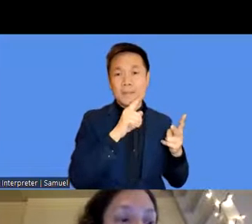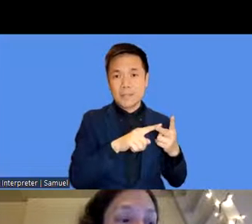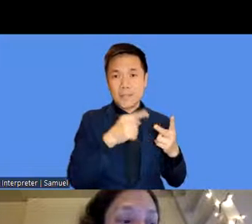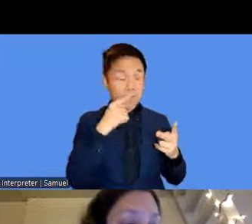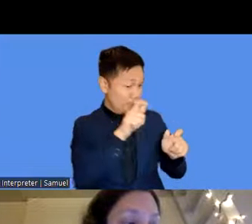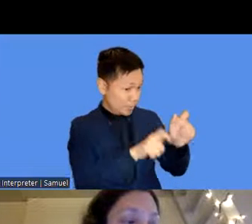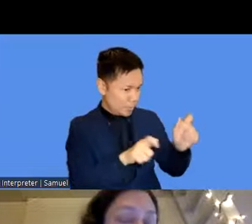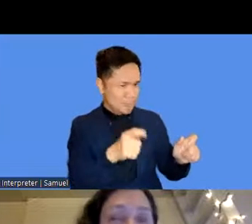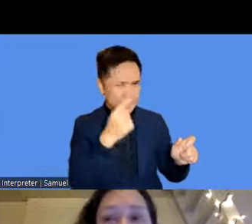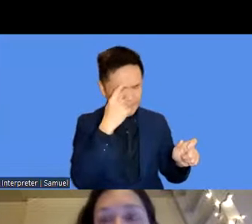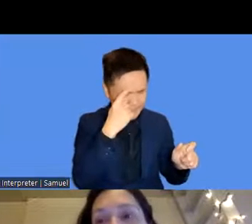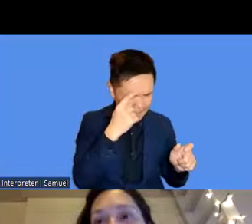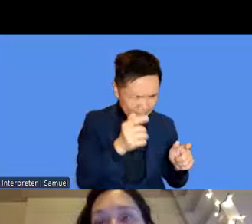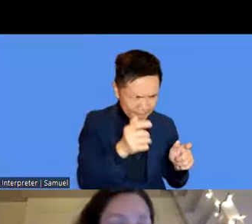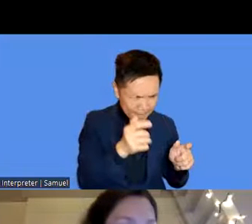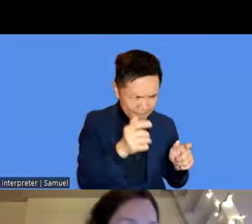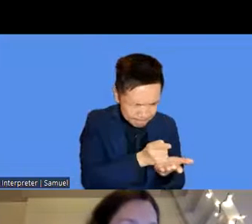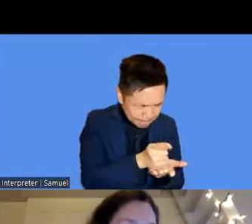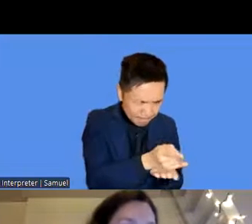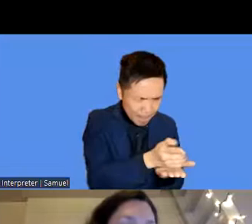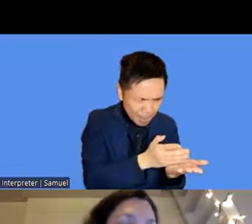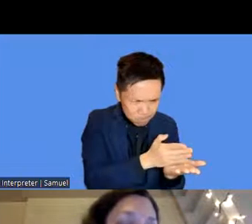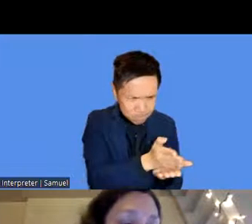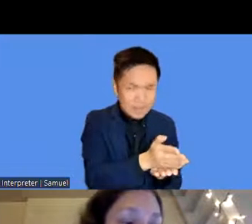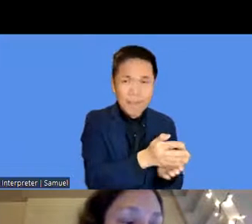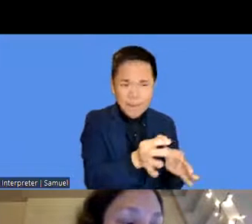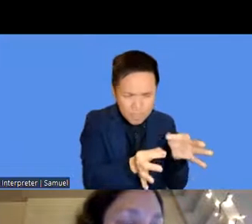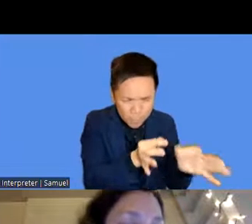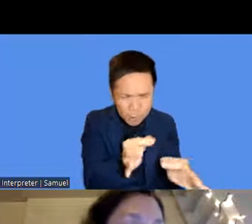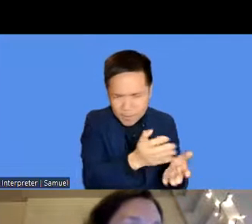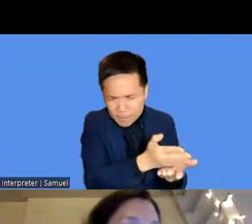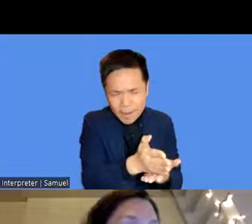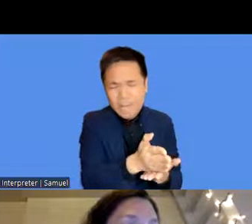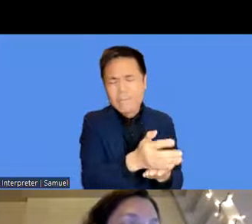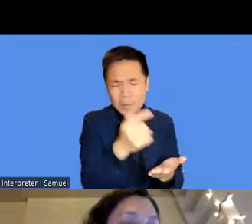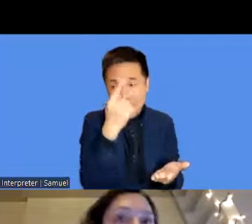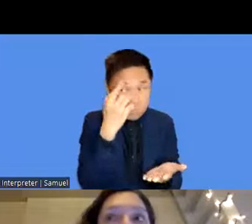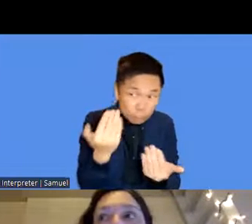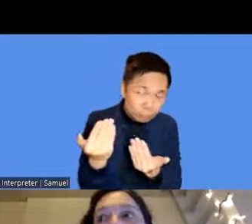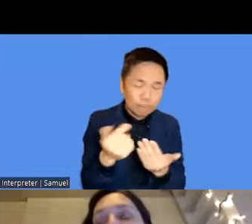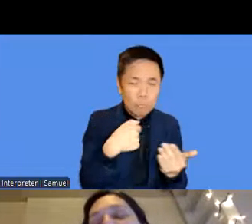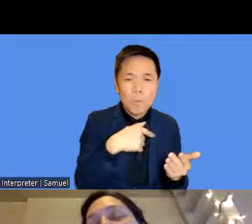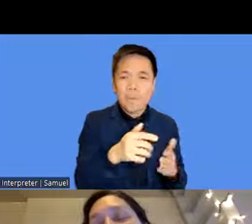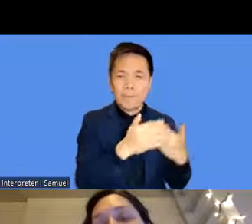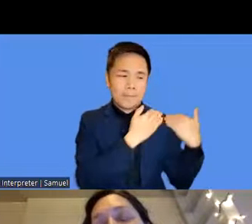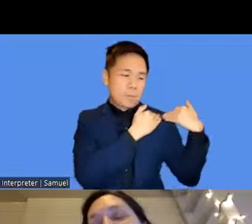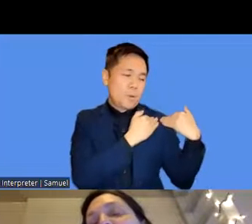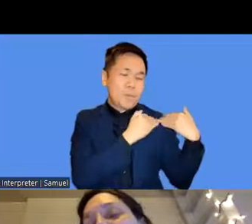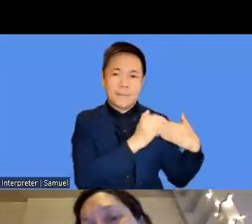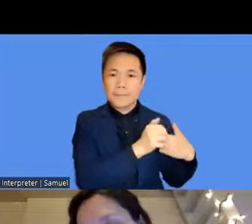We will lead the implementation of the framework and activities and also serve as a platform for exchange.